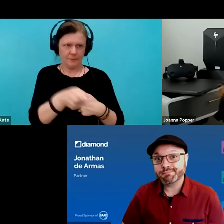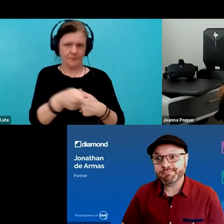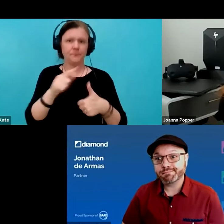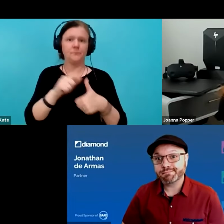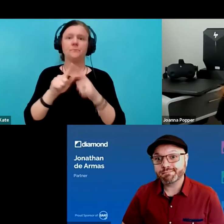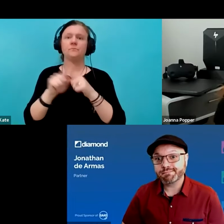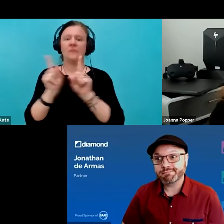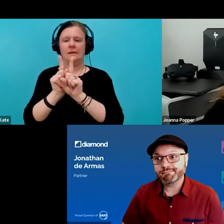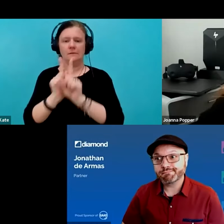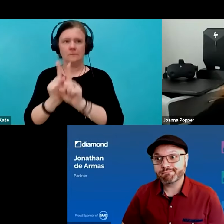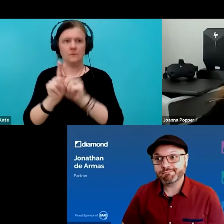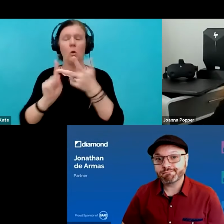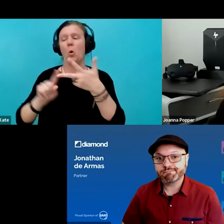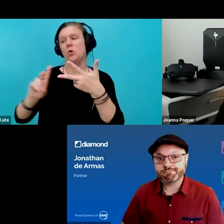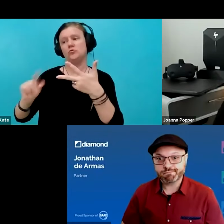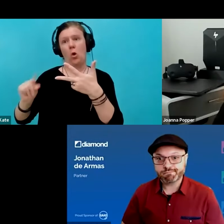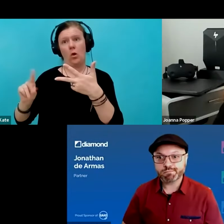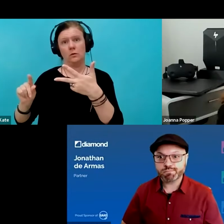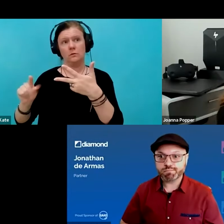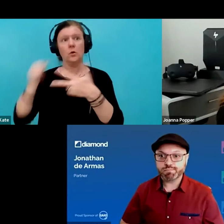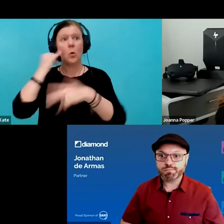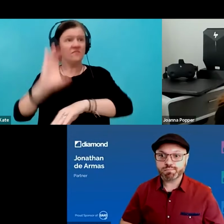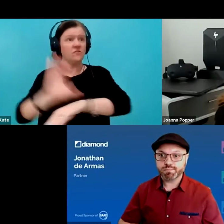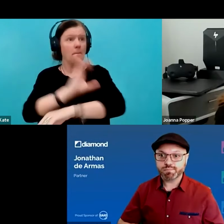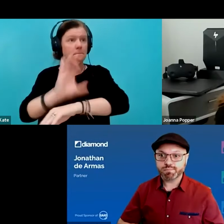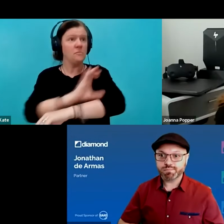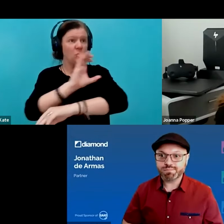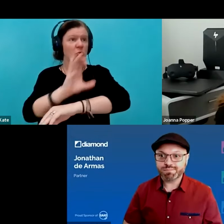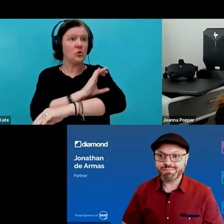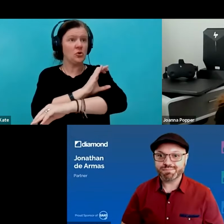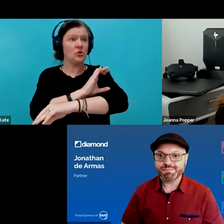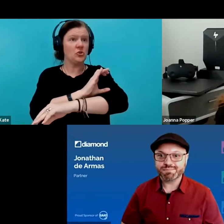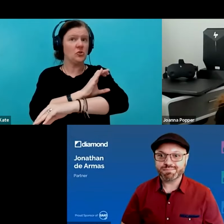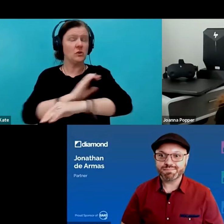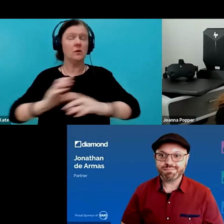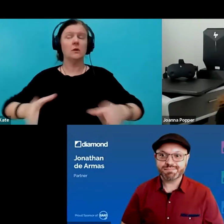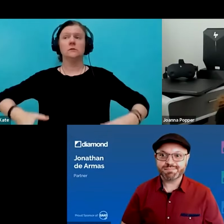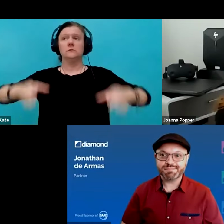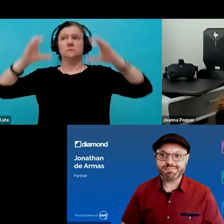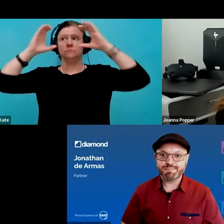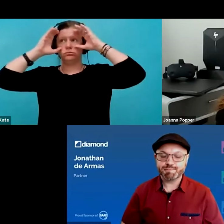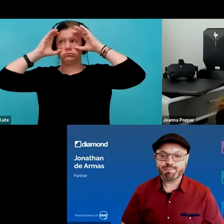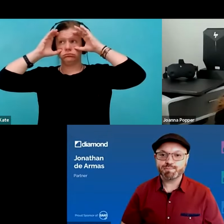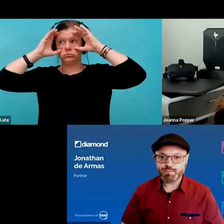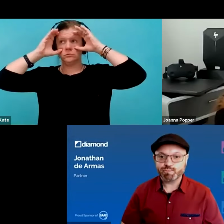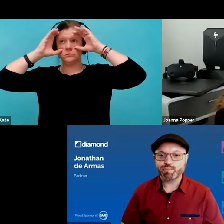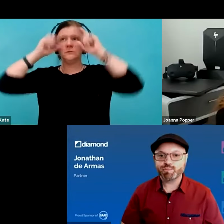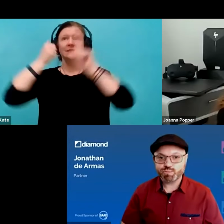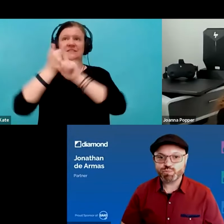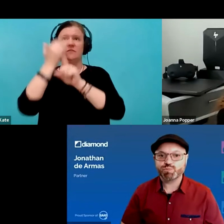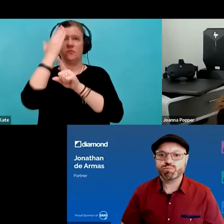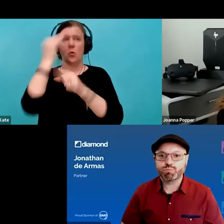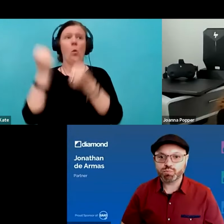Chadwick Turner: Dog. What if I had a computer that had captured the world understood that is a crosswalk. That is a car and I'm wearing it, and it's